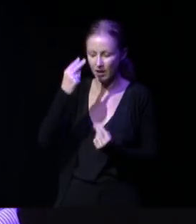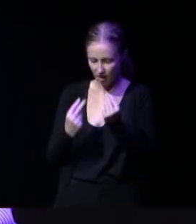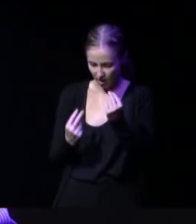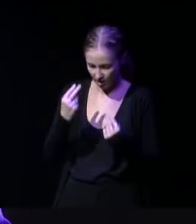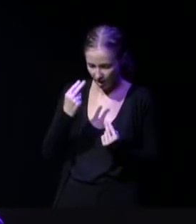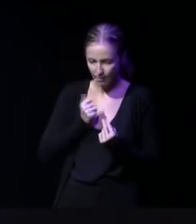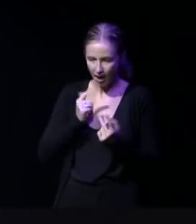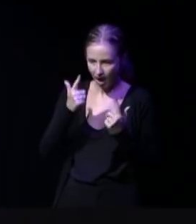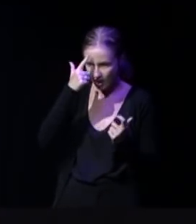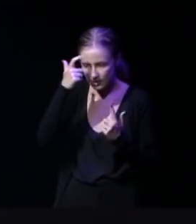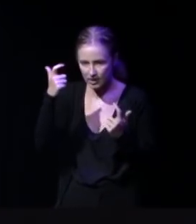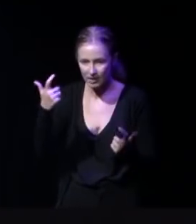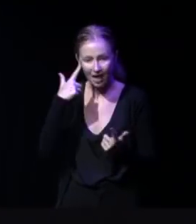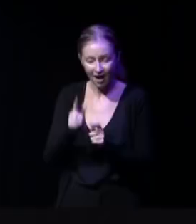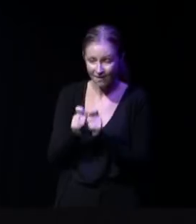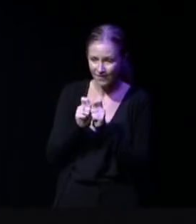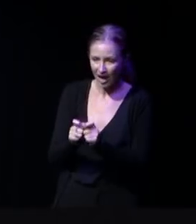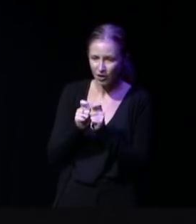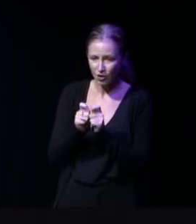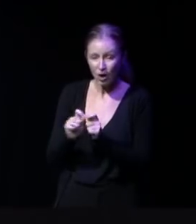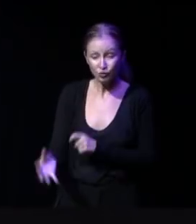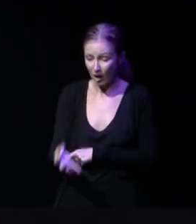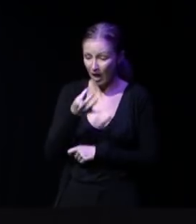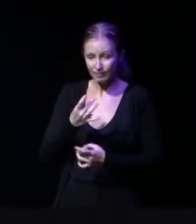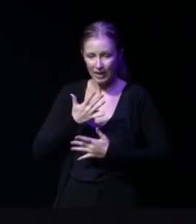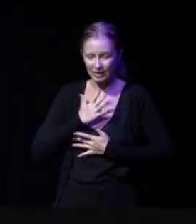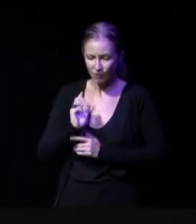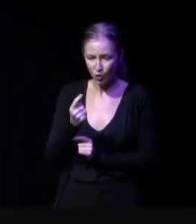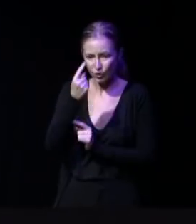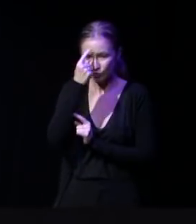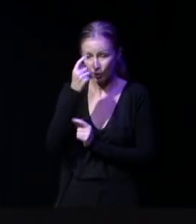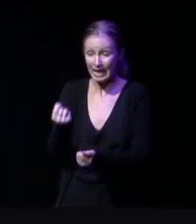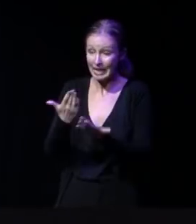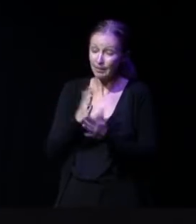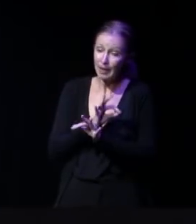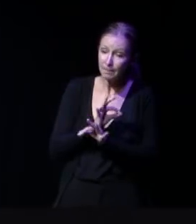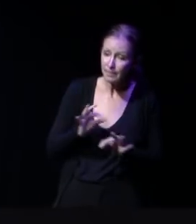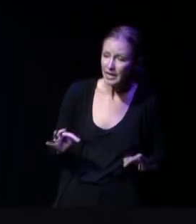sacred, we ask ourselves whether those ideas, those thoughts bring a sense of peace, ease, and compassion,